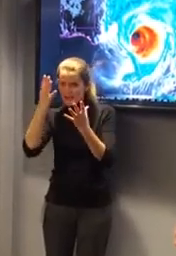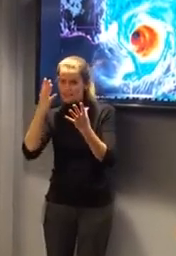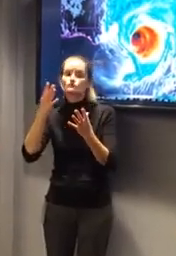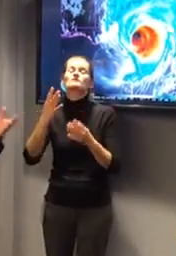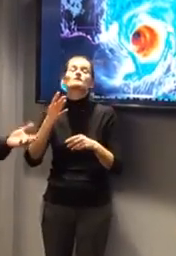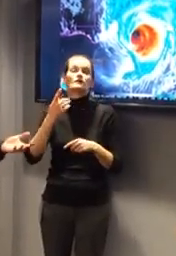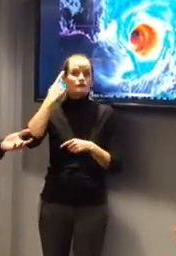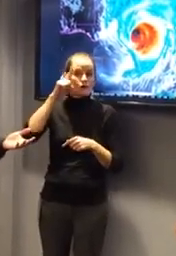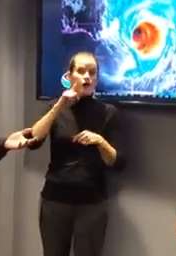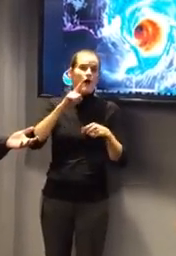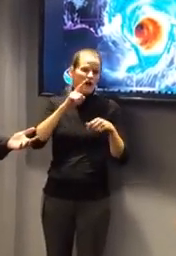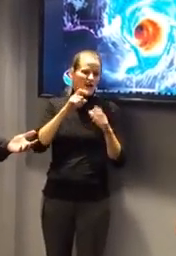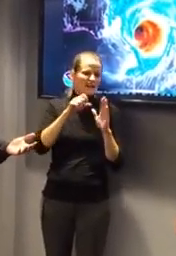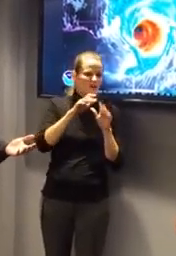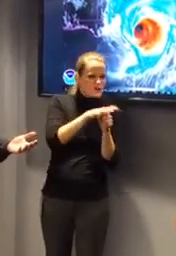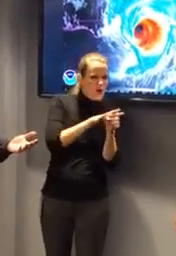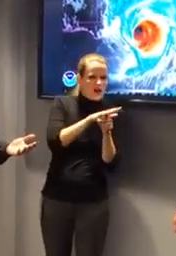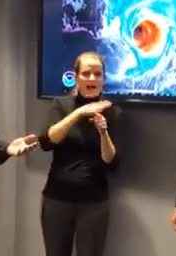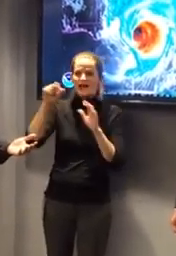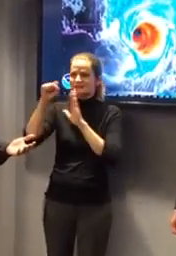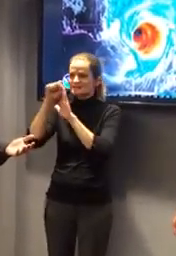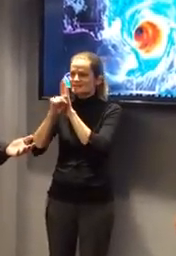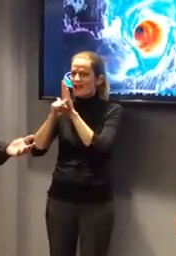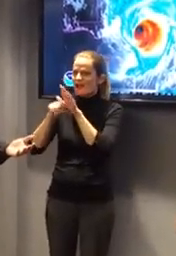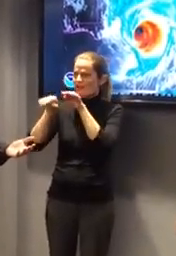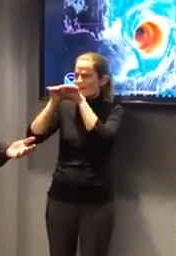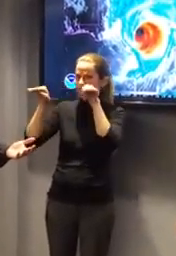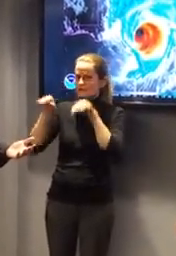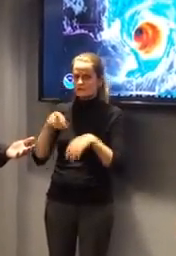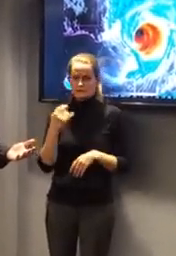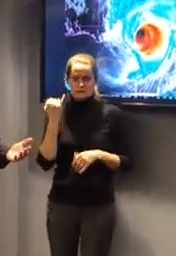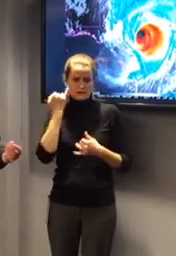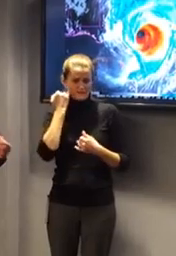It's also the information that we here at FEMA and the federal government rely upon